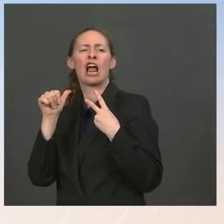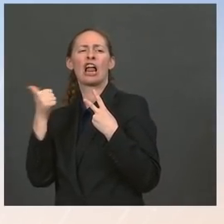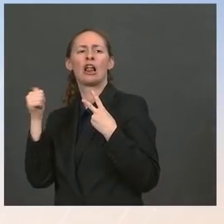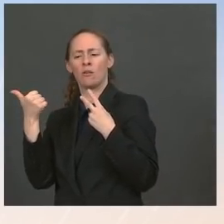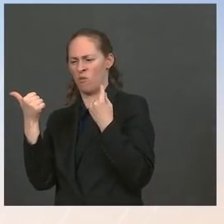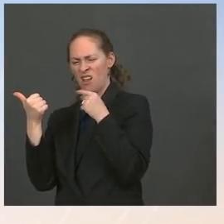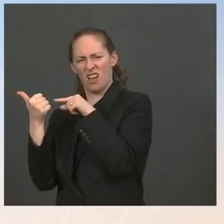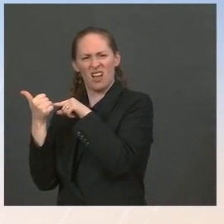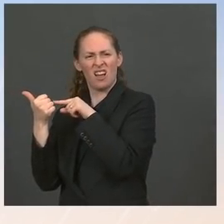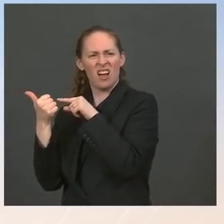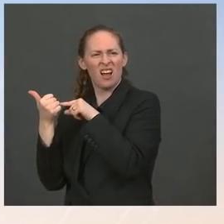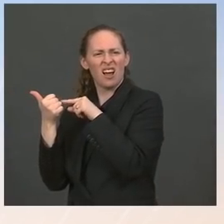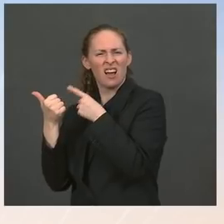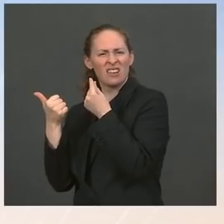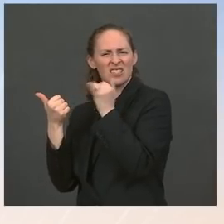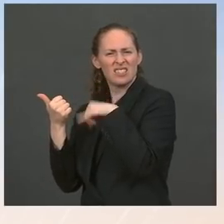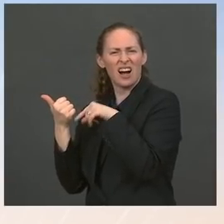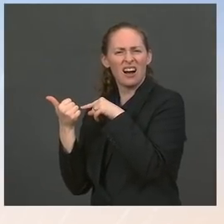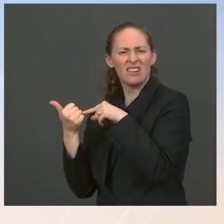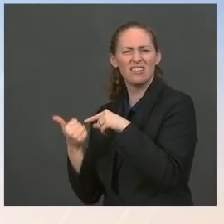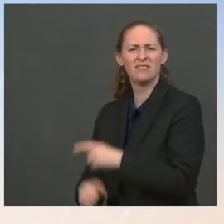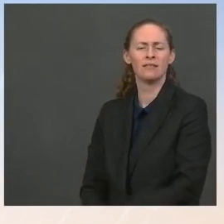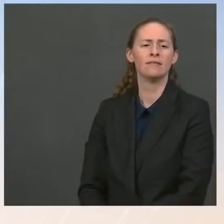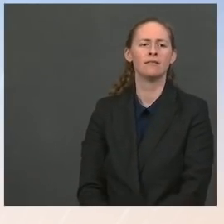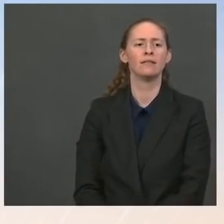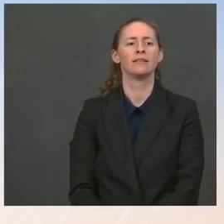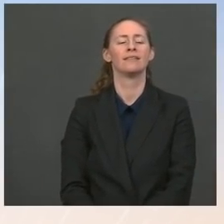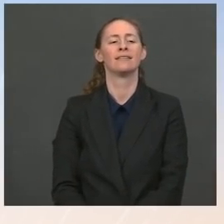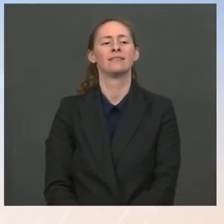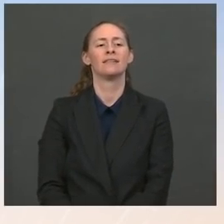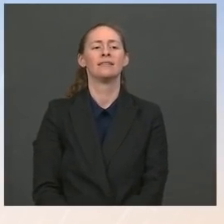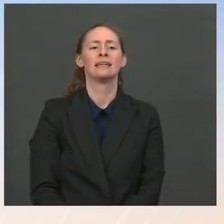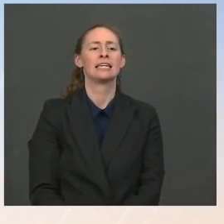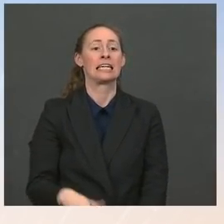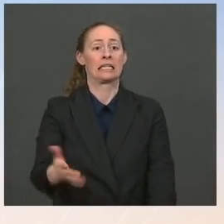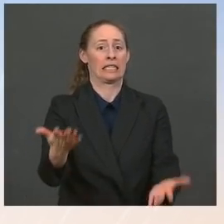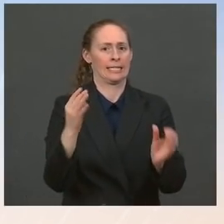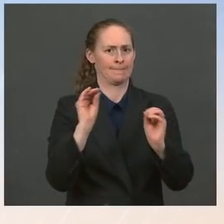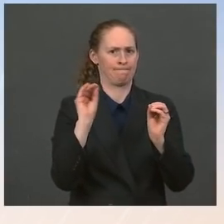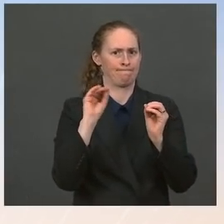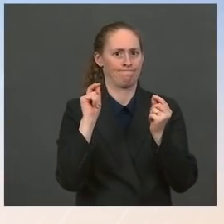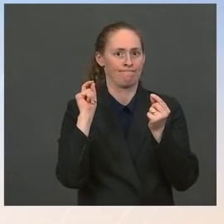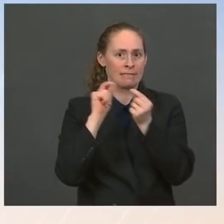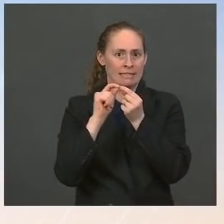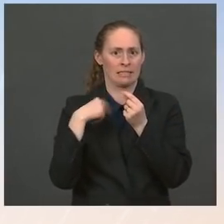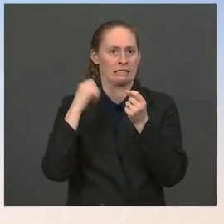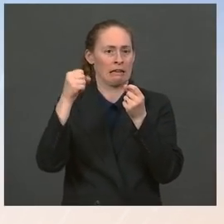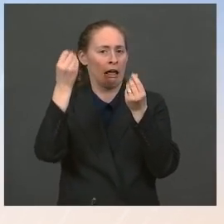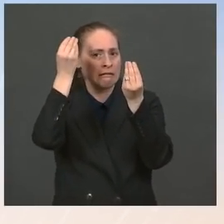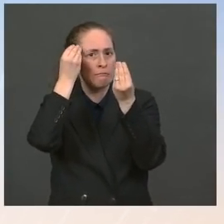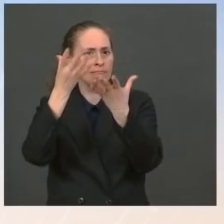are that he's considering? Ms. Jean-Pierre: So I don't -- again, I don't -- I don't have anything specific here. The President spoke to this recently.